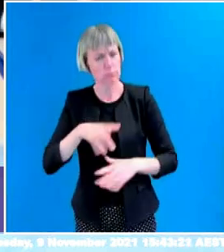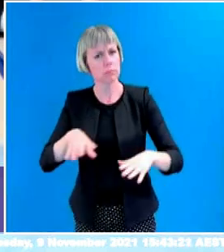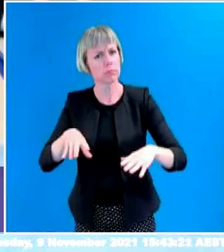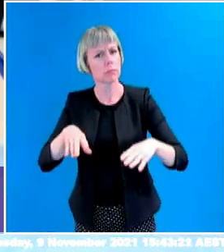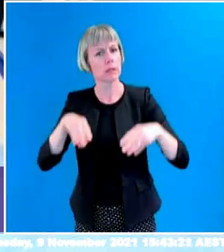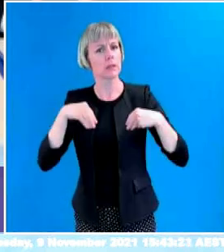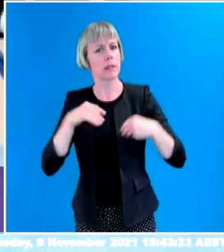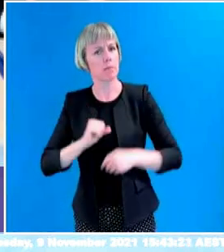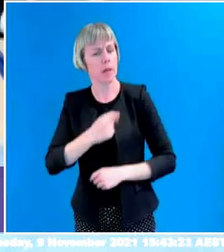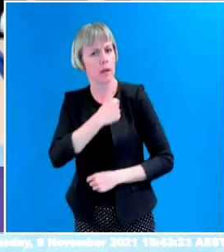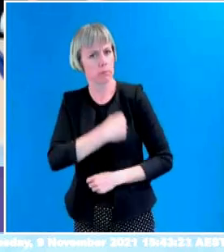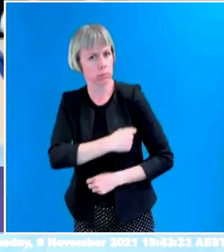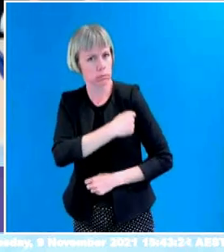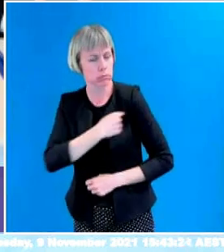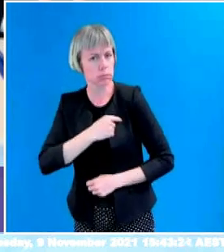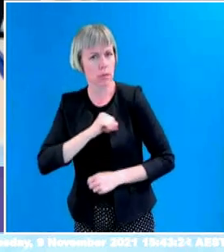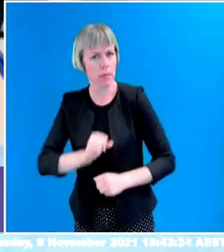information and guidance.